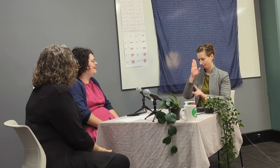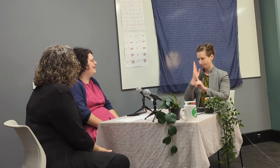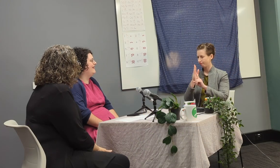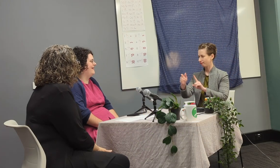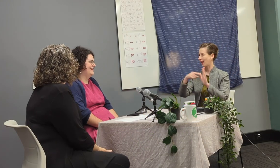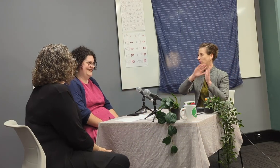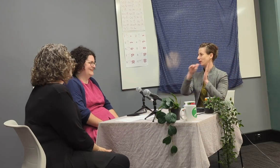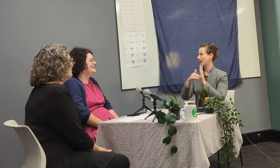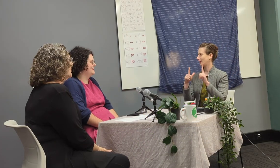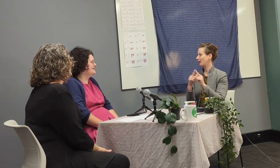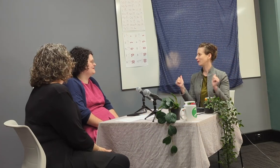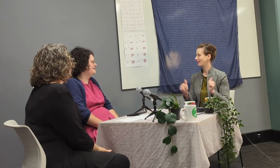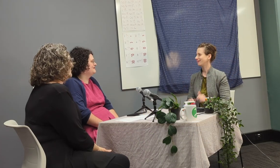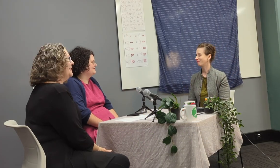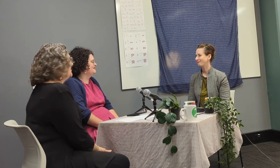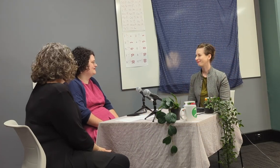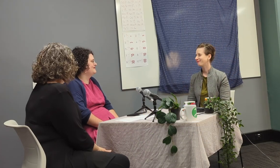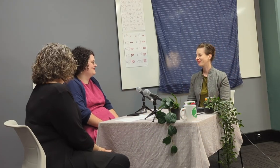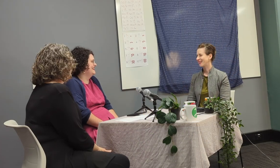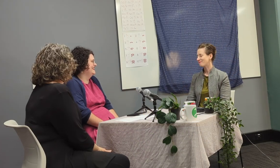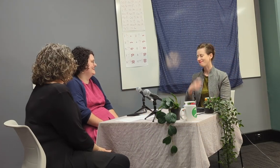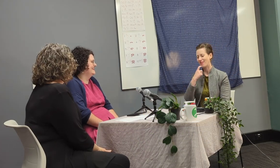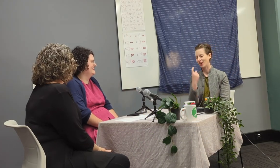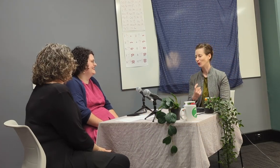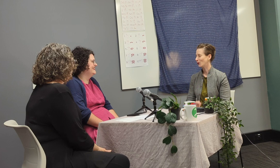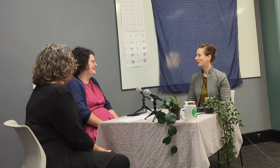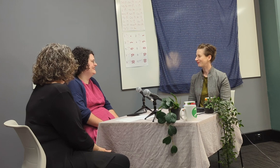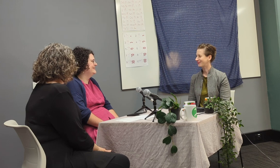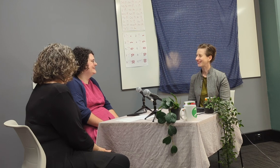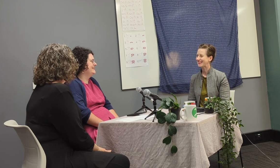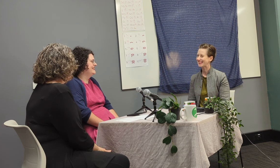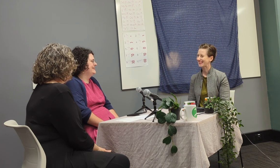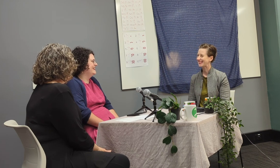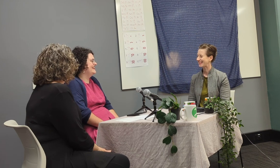H: No, I went straight to linguistics – the whole gamut – seriously.